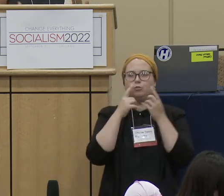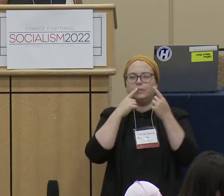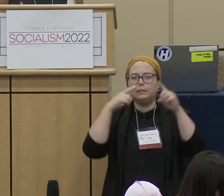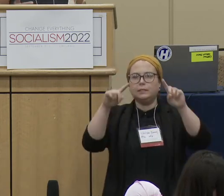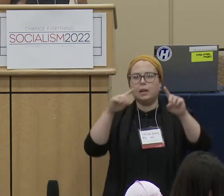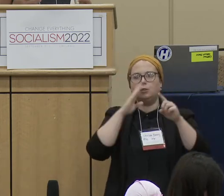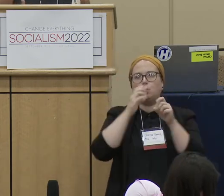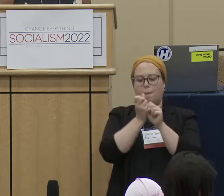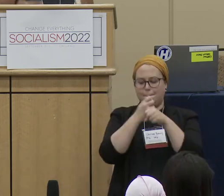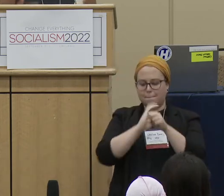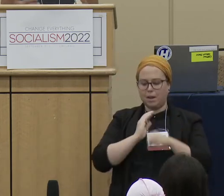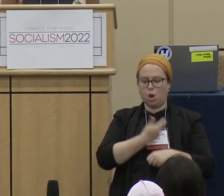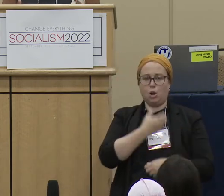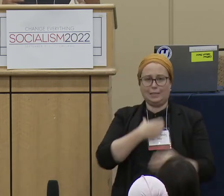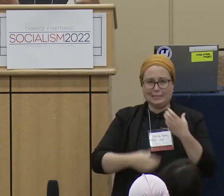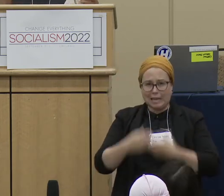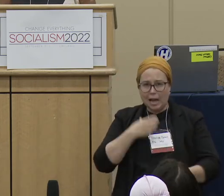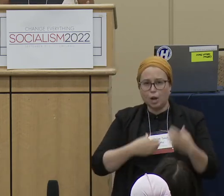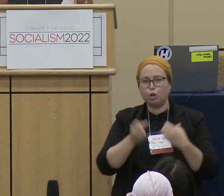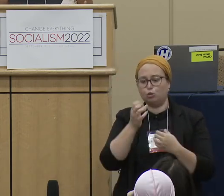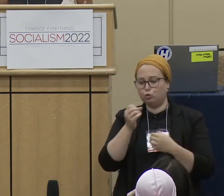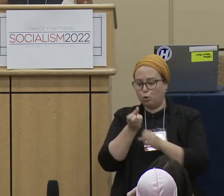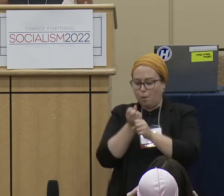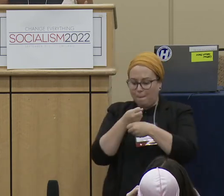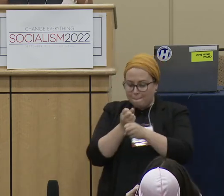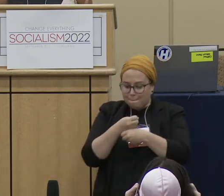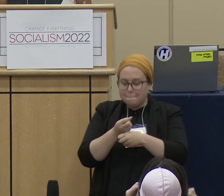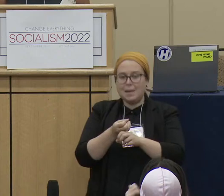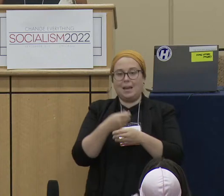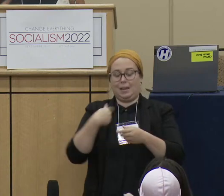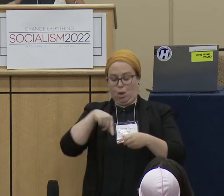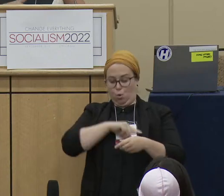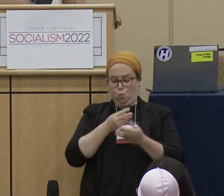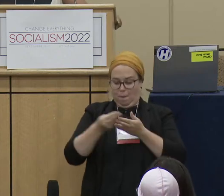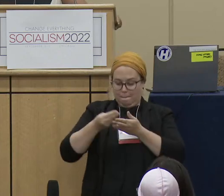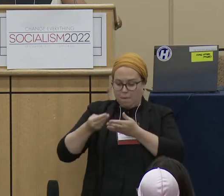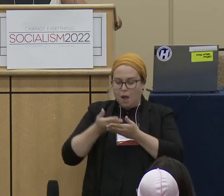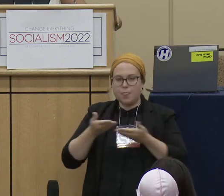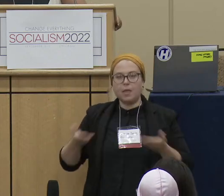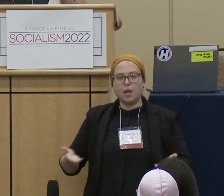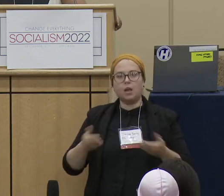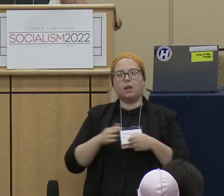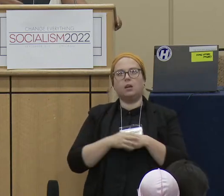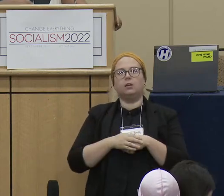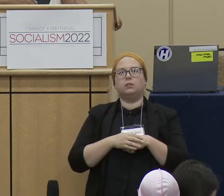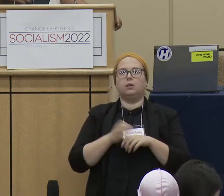things . They plan obsolescence of those things, so we buy even